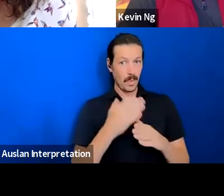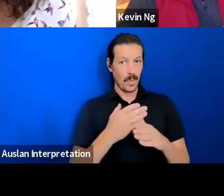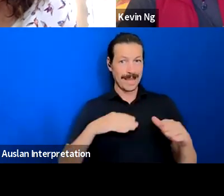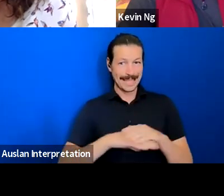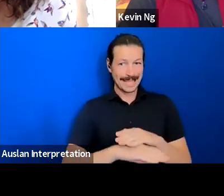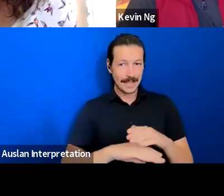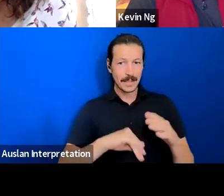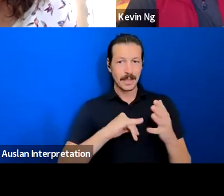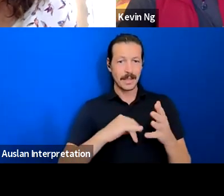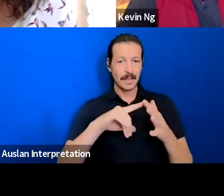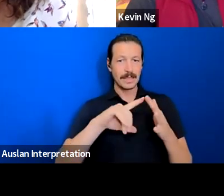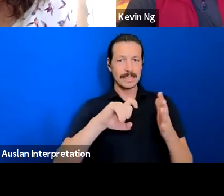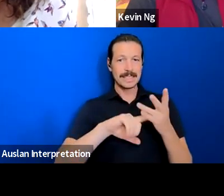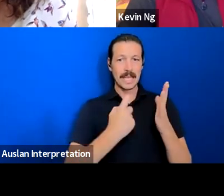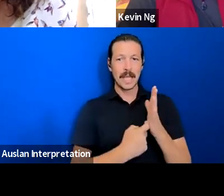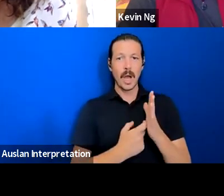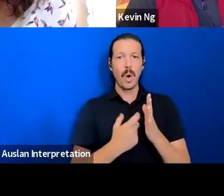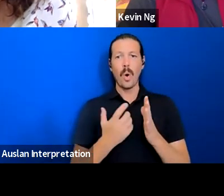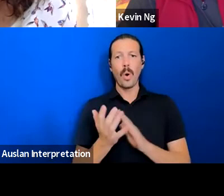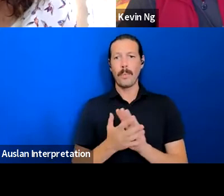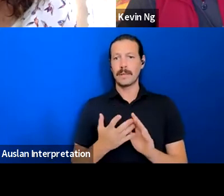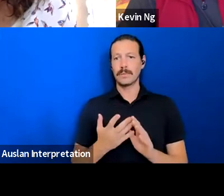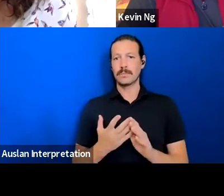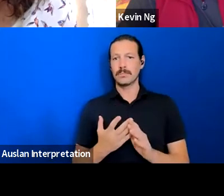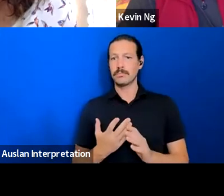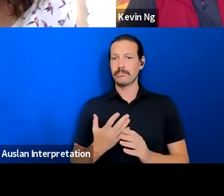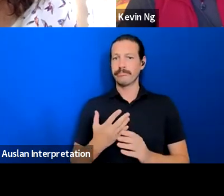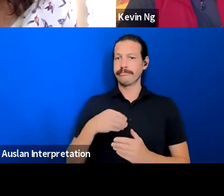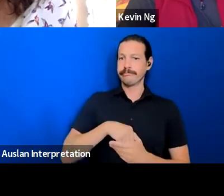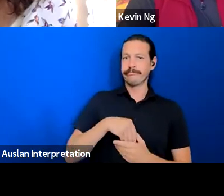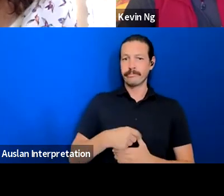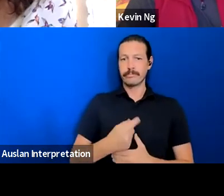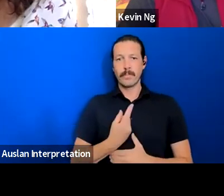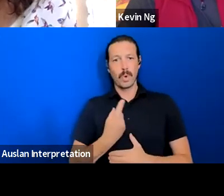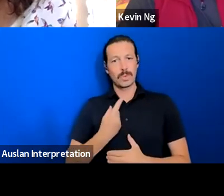I'd say very actively both. We want to see people with really diverse backgrounds,